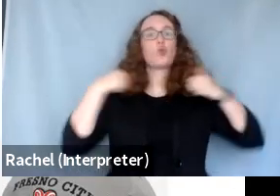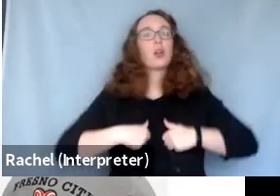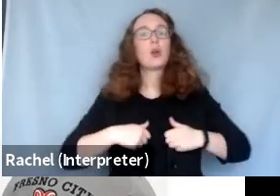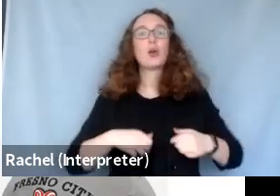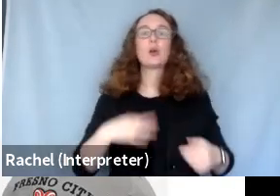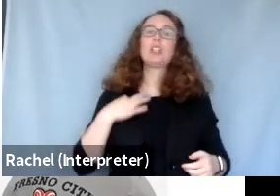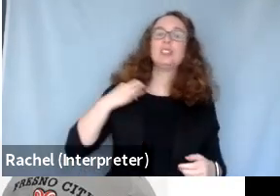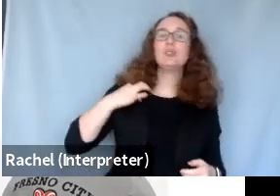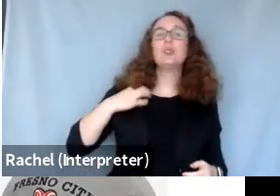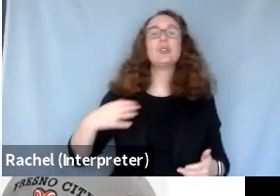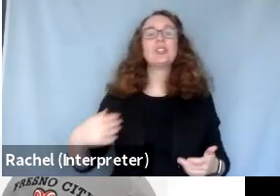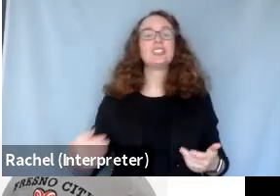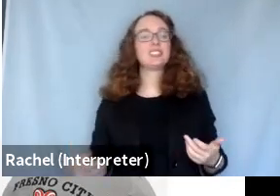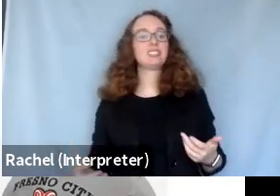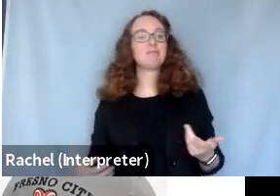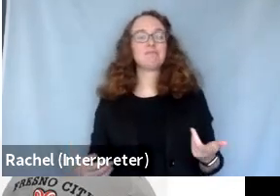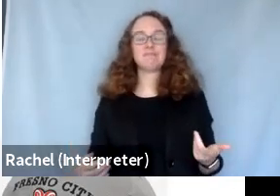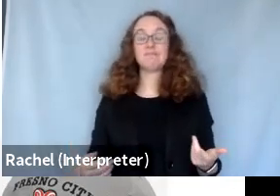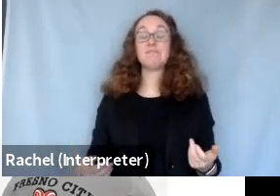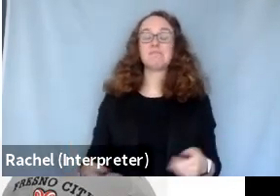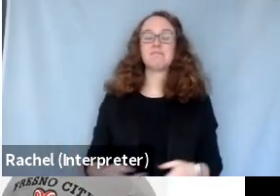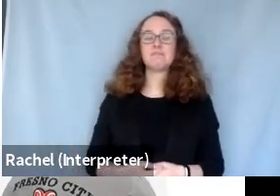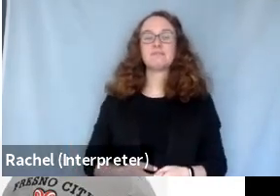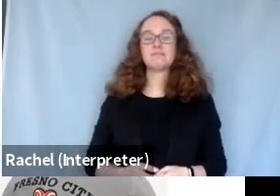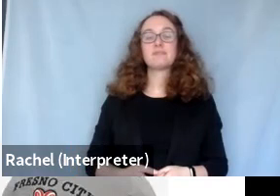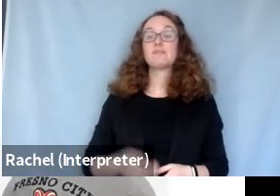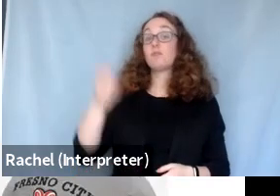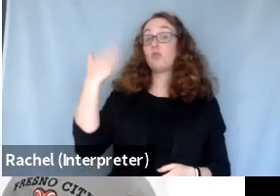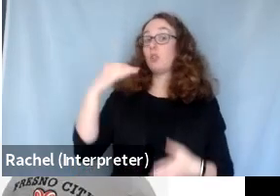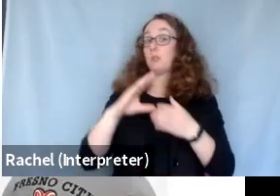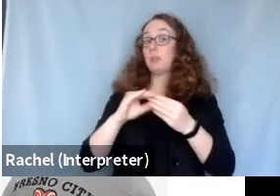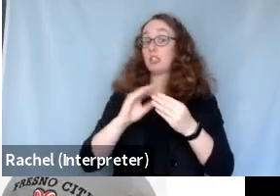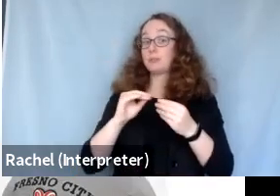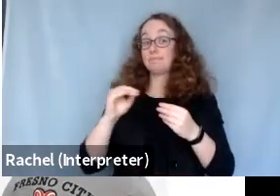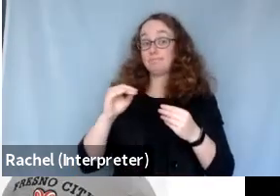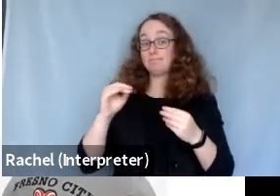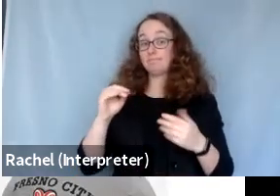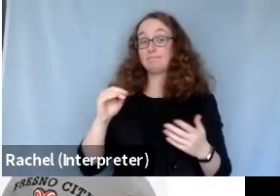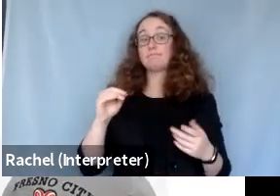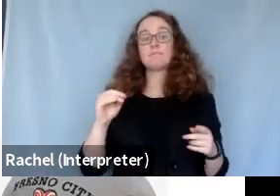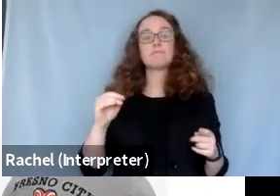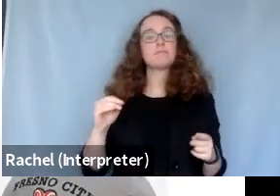And like the aforementioned down at the bottom there, the dayone.shop/2172, once you